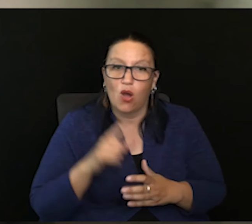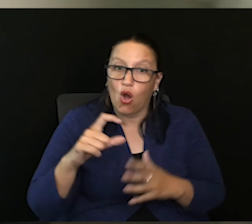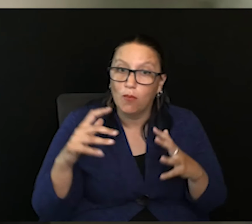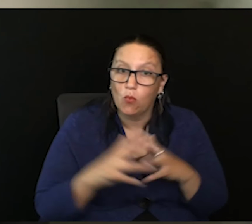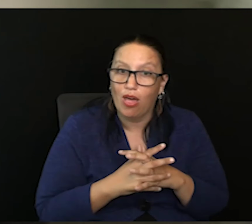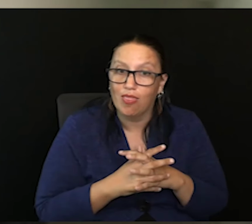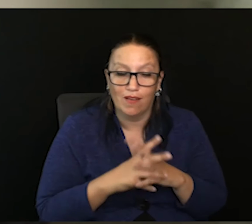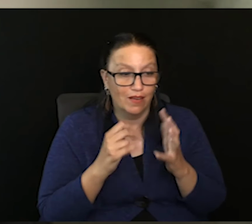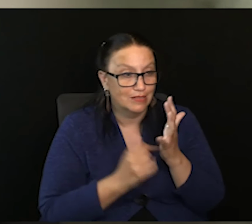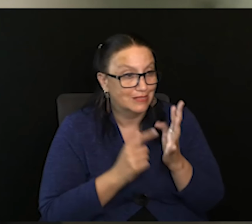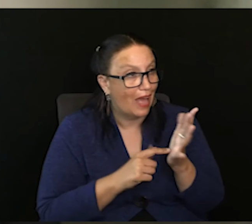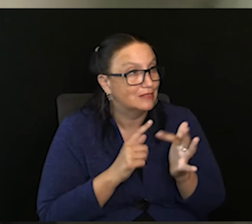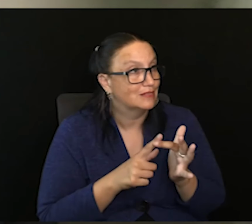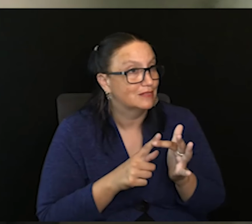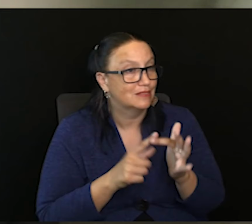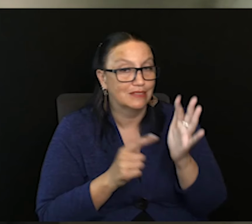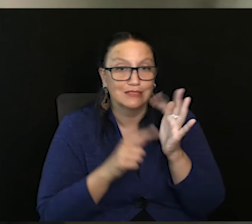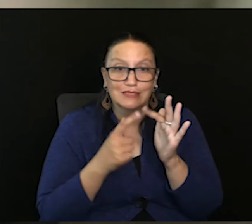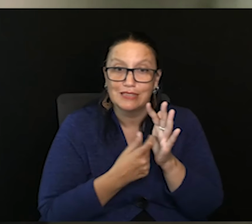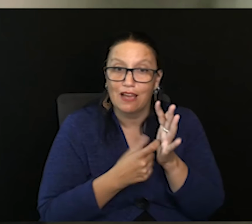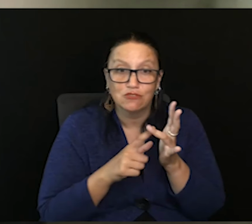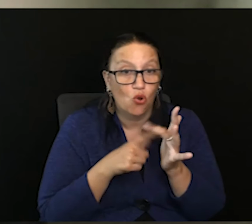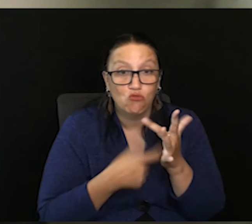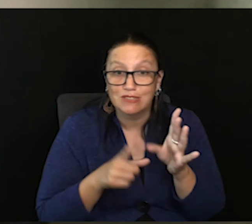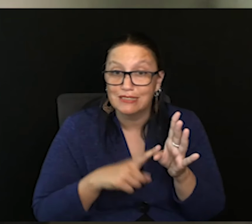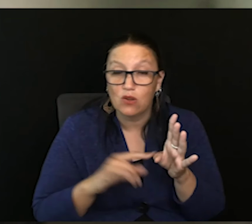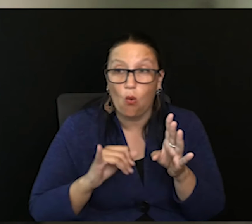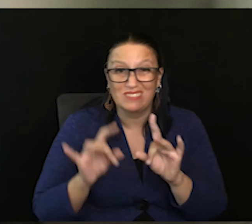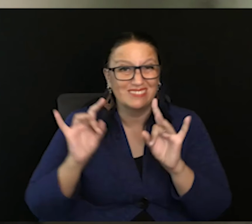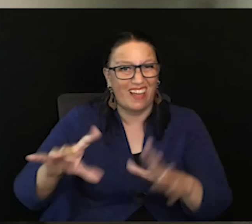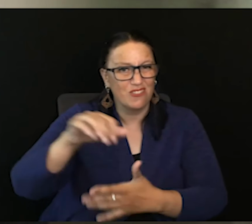state or territory or community or private sector,